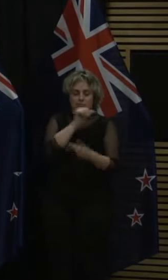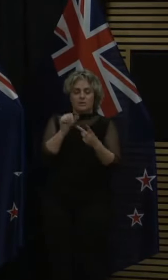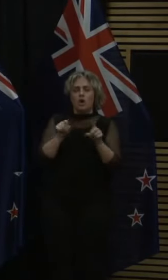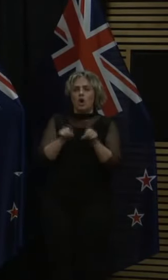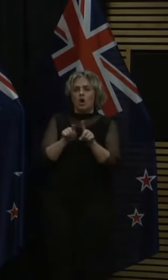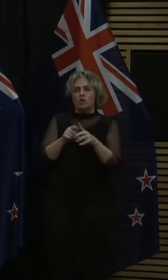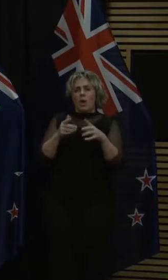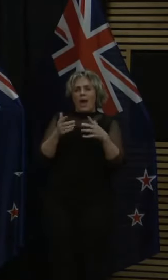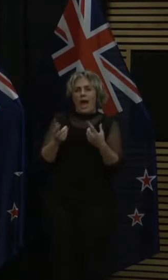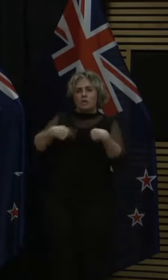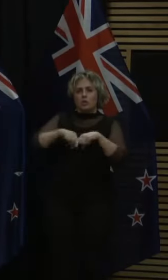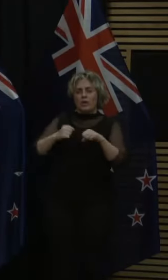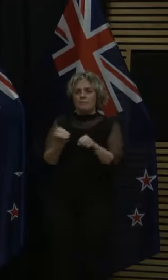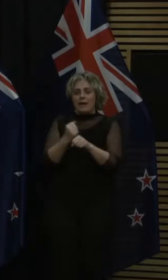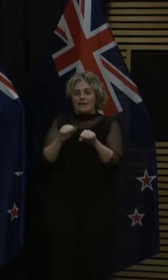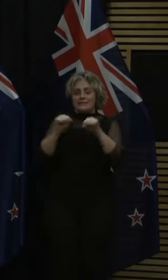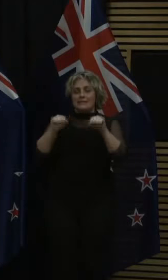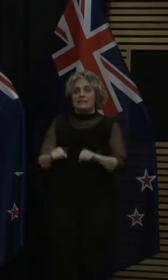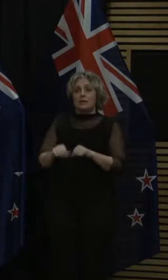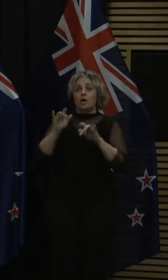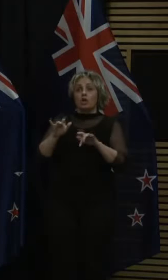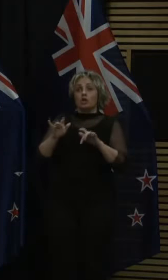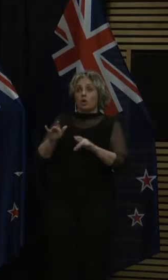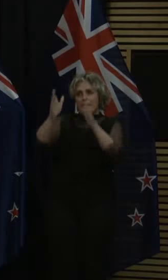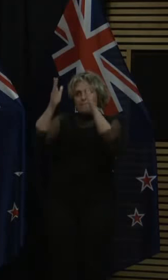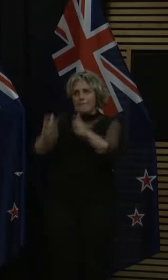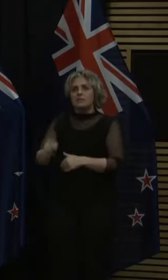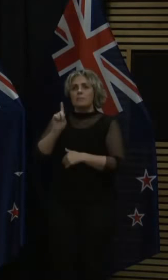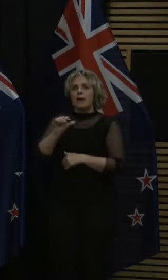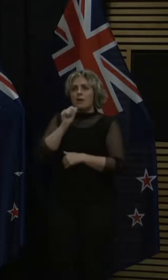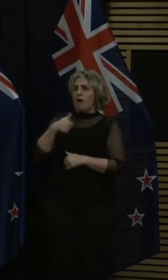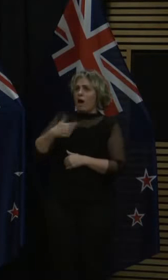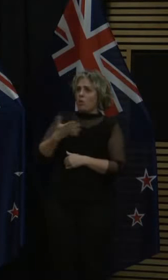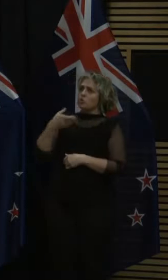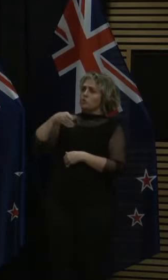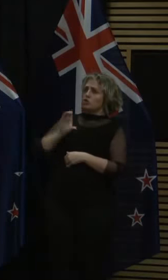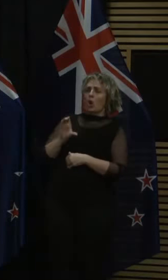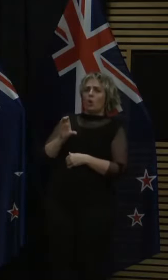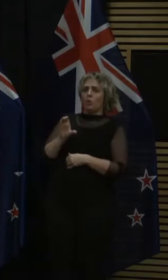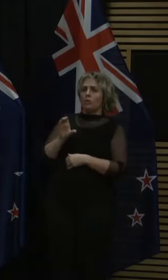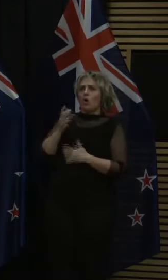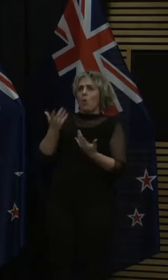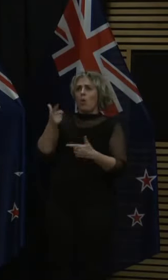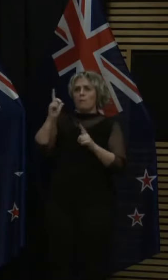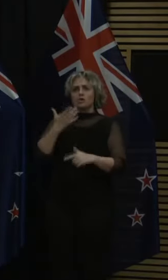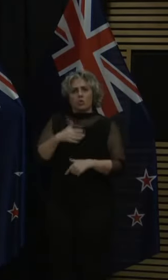are, yes, areas we would likely mandate, those high-risk